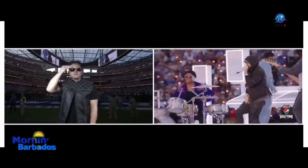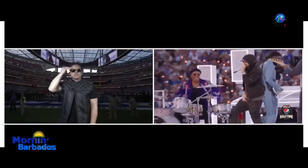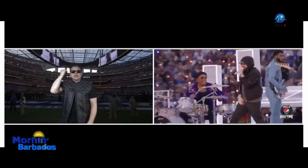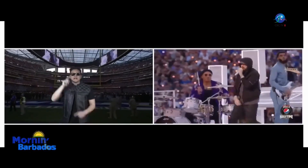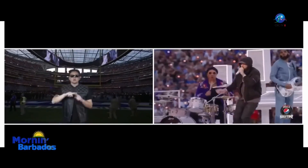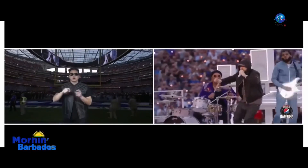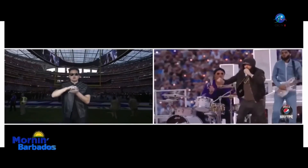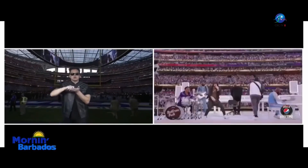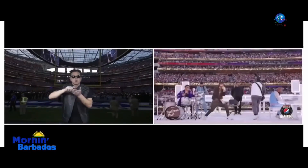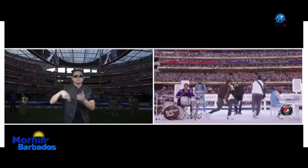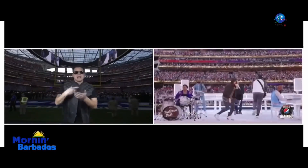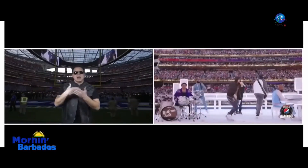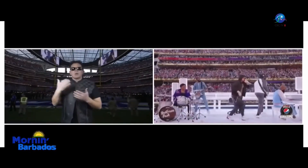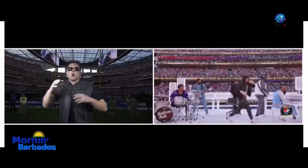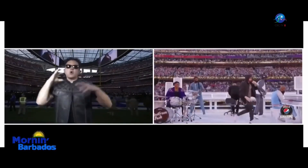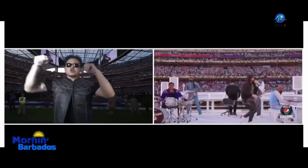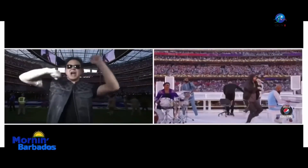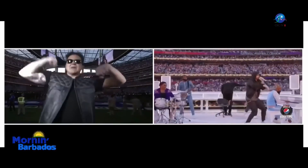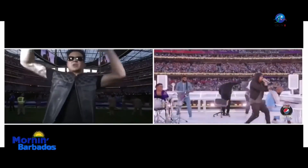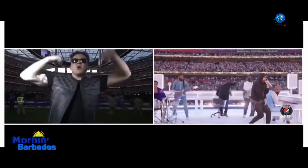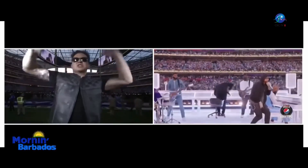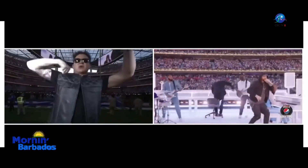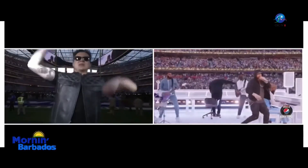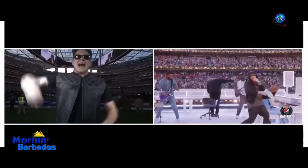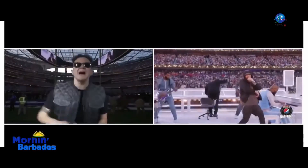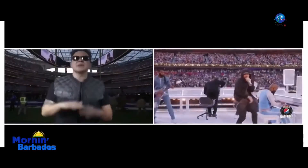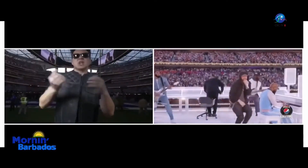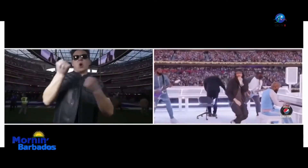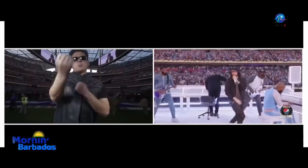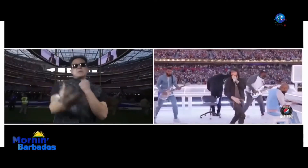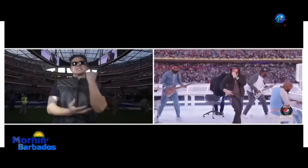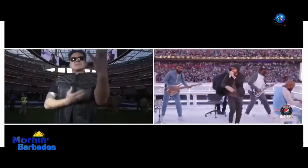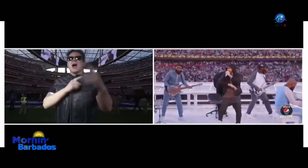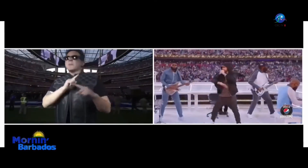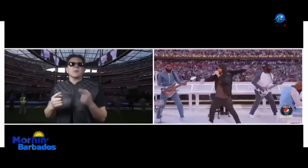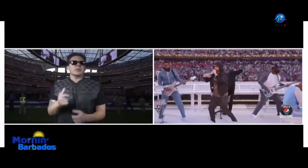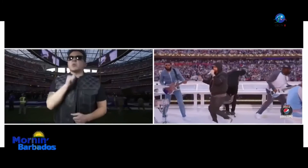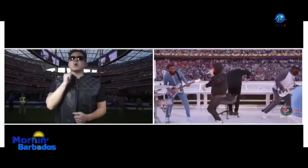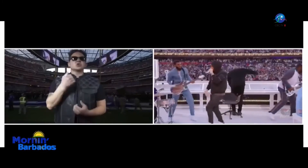forgetting what he wrote down the whole crowd goes so loud he opens his mouth but the birds